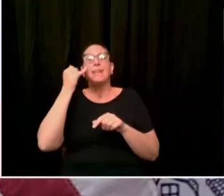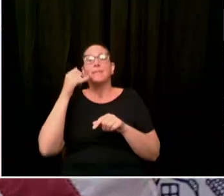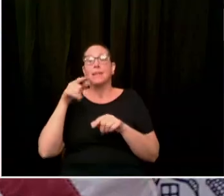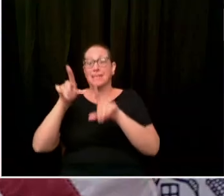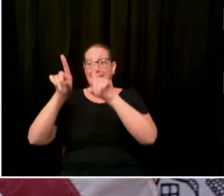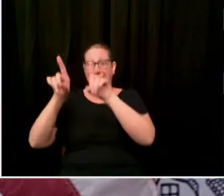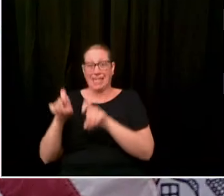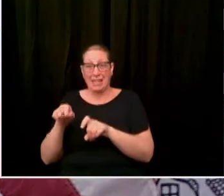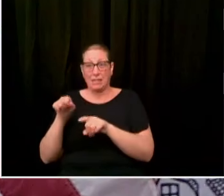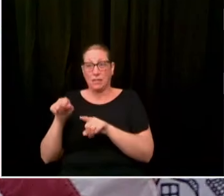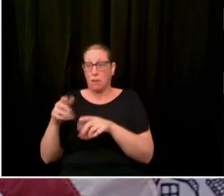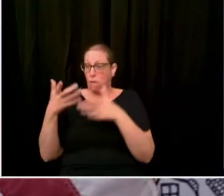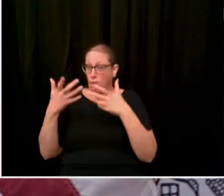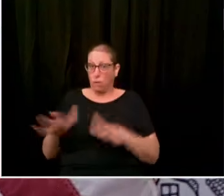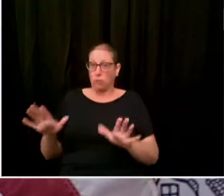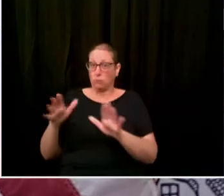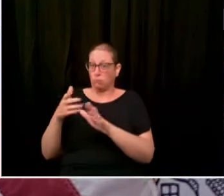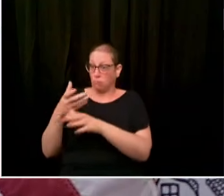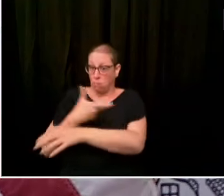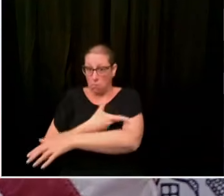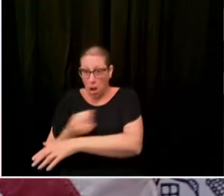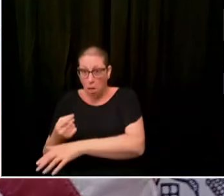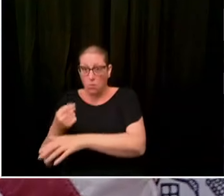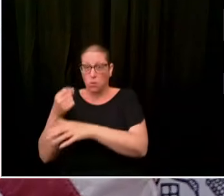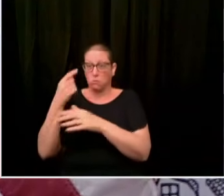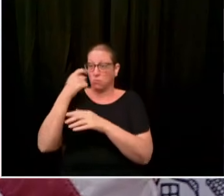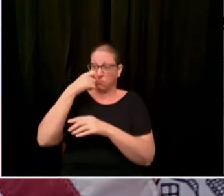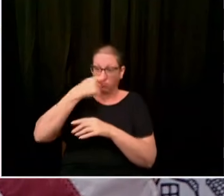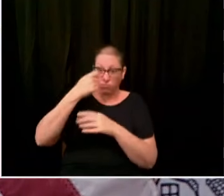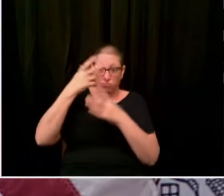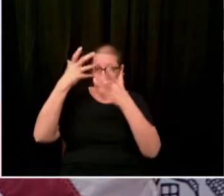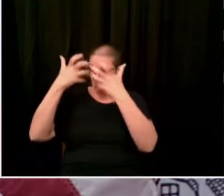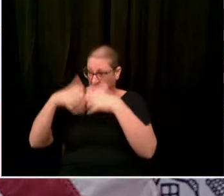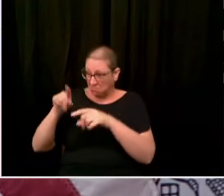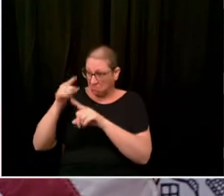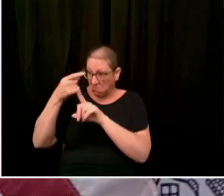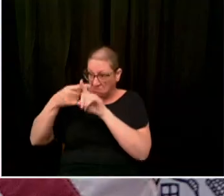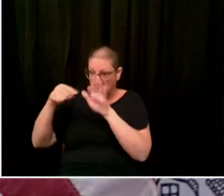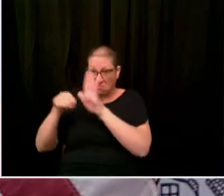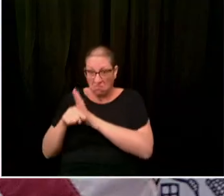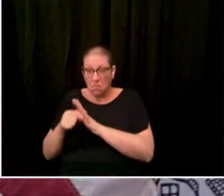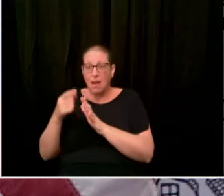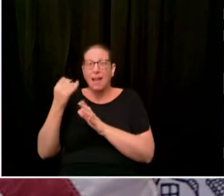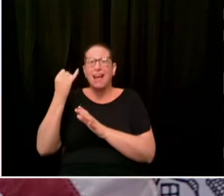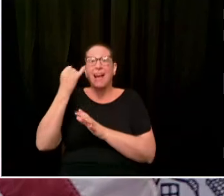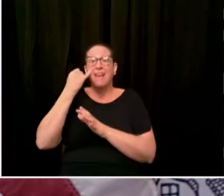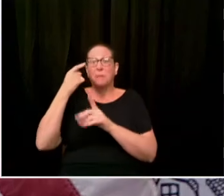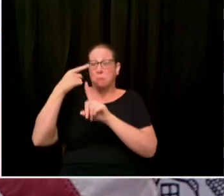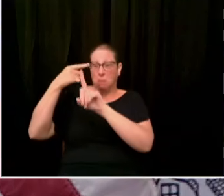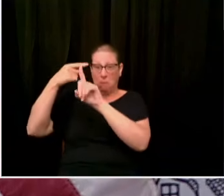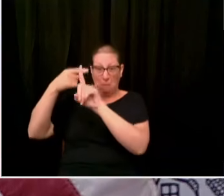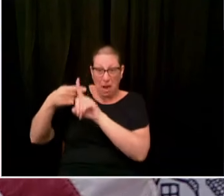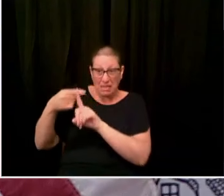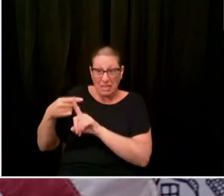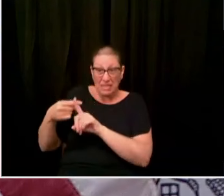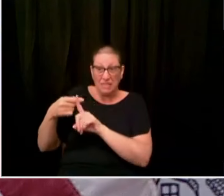TURN TO DR. TED LONG WHO'S THE EXECUTIVE DIRECTOR OF THE TEST AND TRACE CORE.